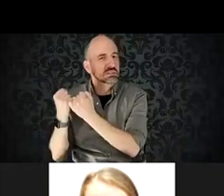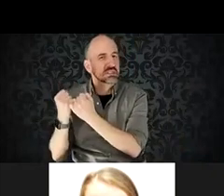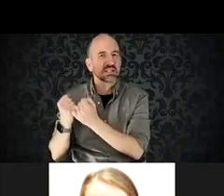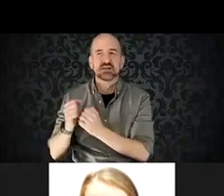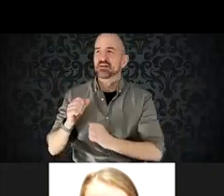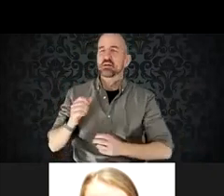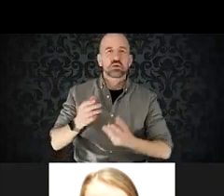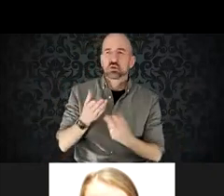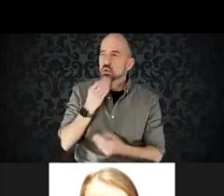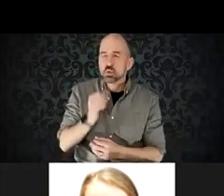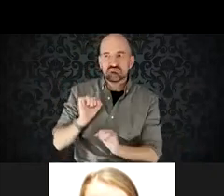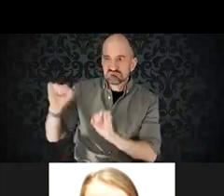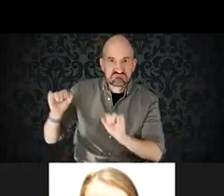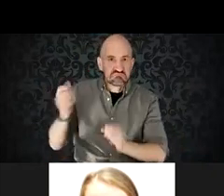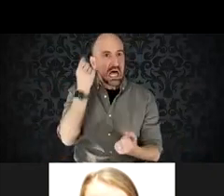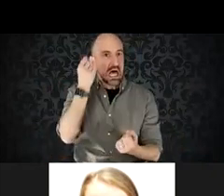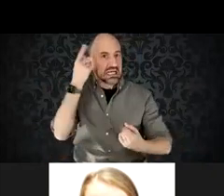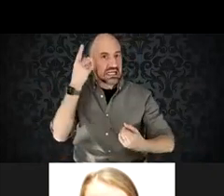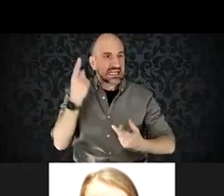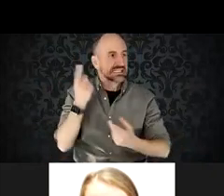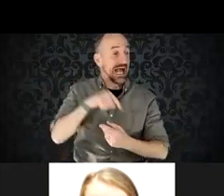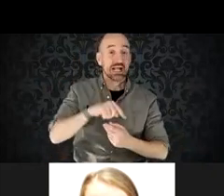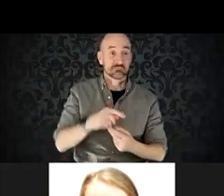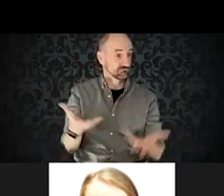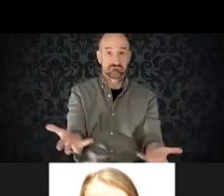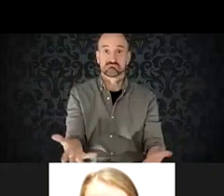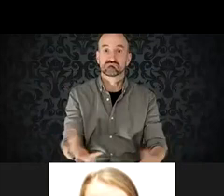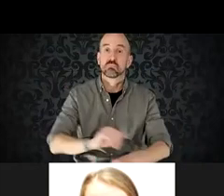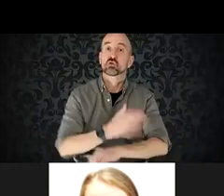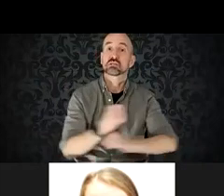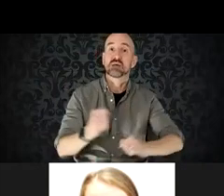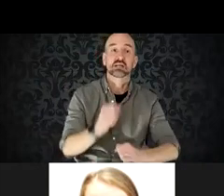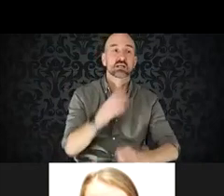somebody else, and take a second to breathe. I would now like to introduce Stephanie